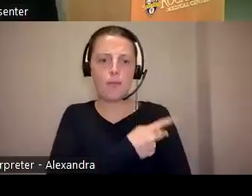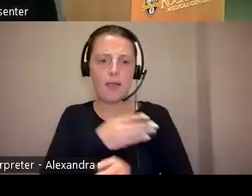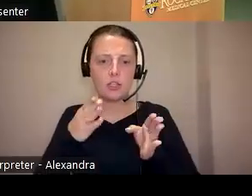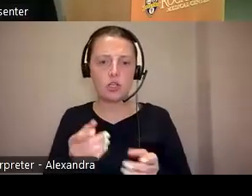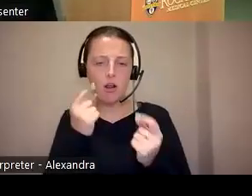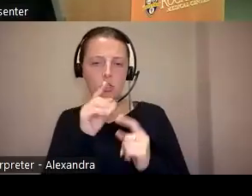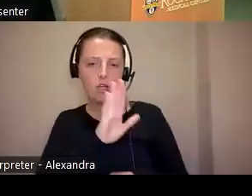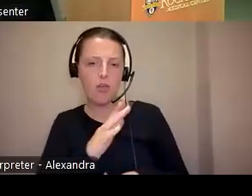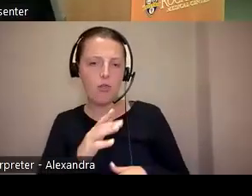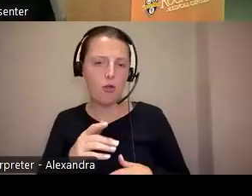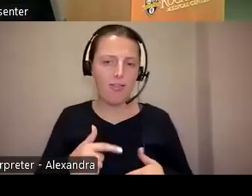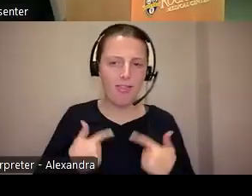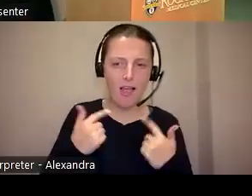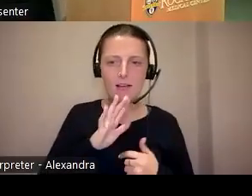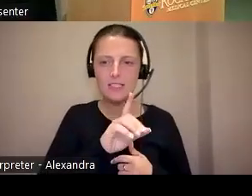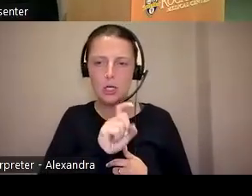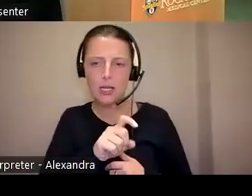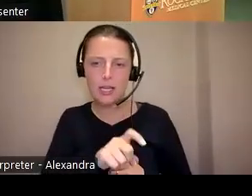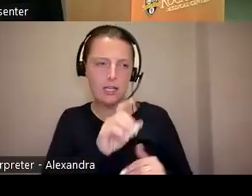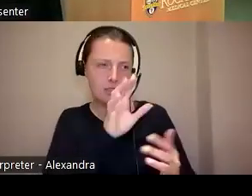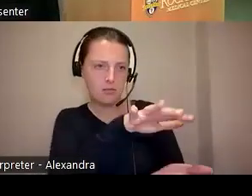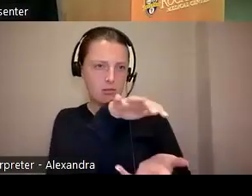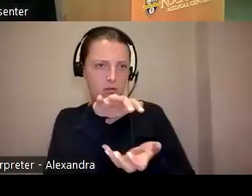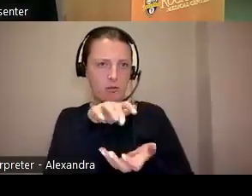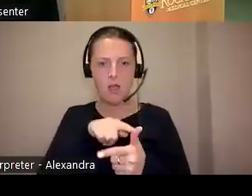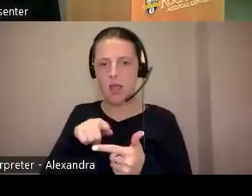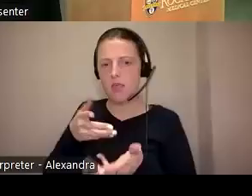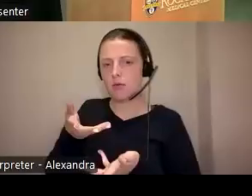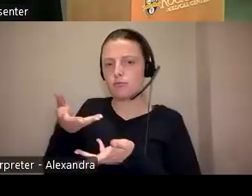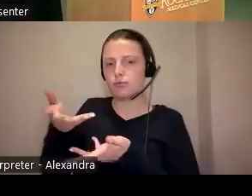multid-disciplinary team. Patients may feel more comfortable with a peer. they may share more with